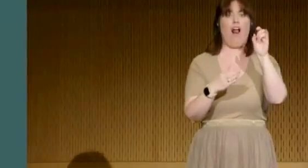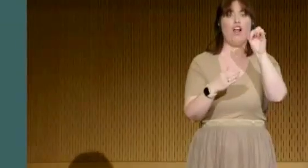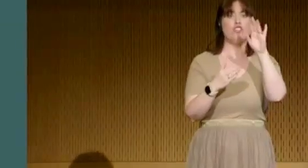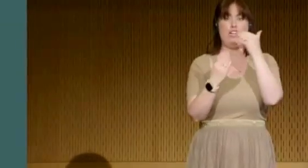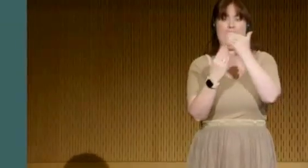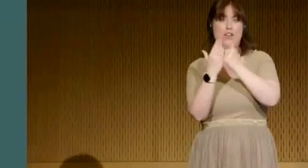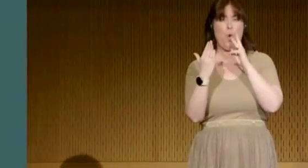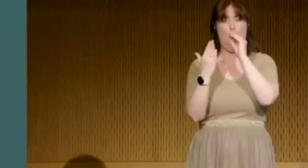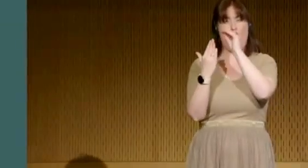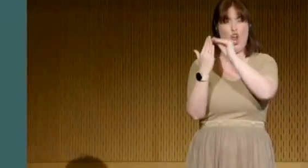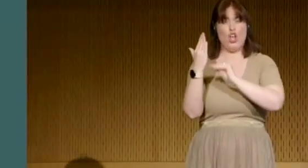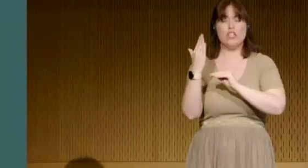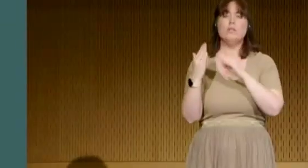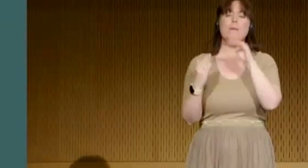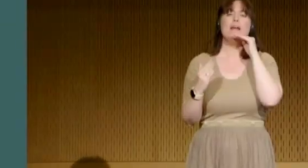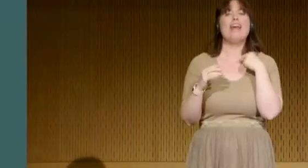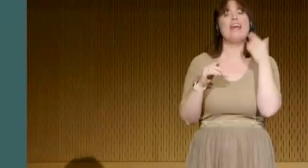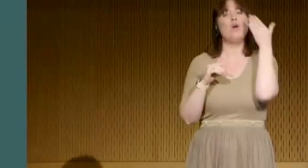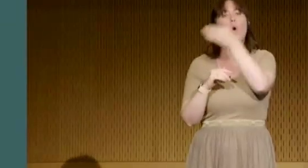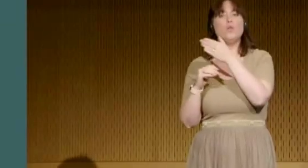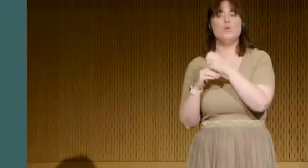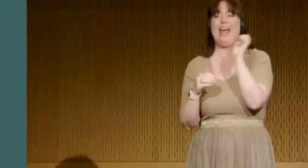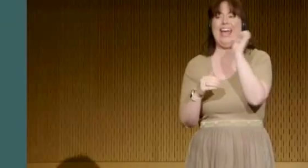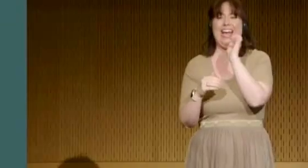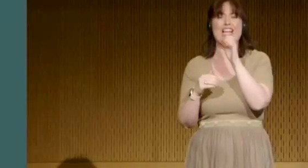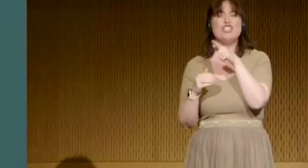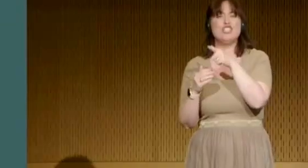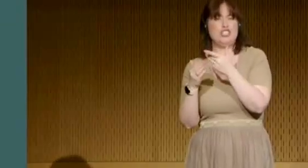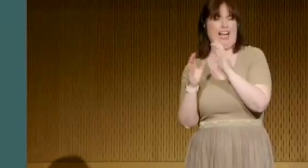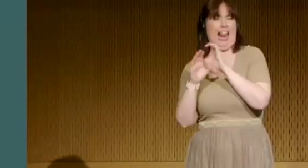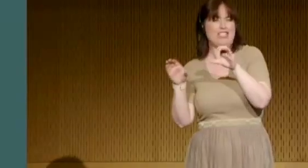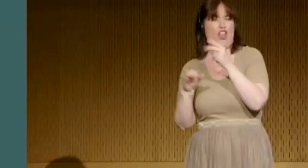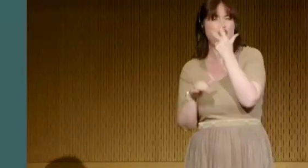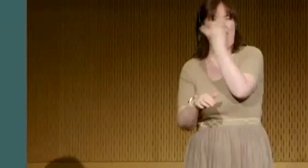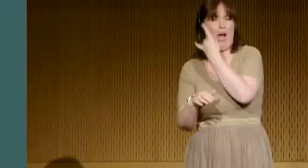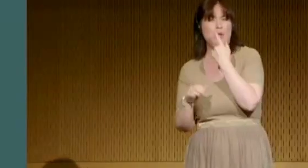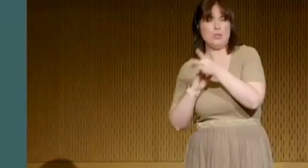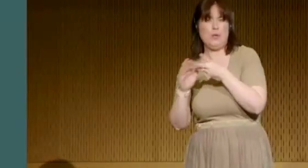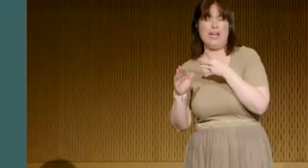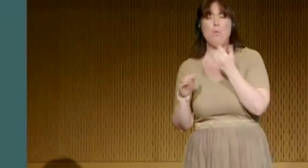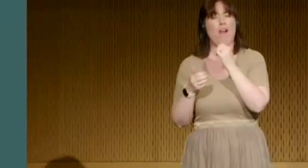to ESOL classes for three hours a week and they're doing their English with my colleague Katrina. So,